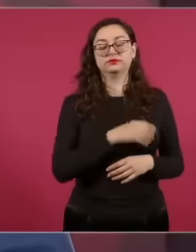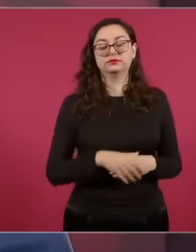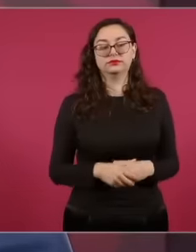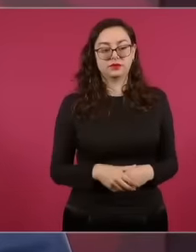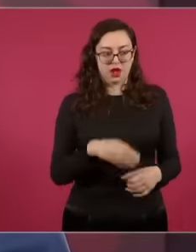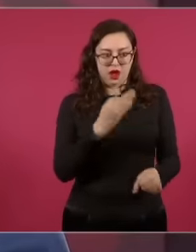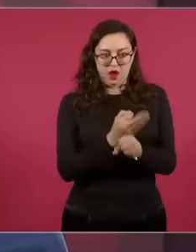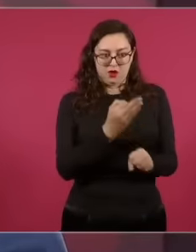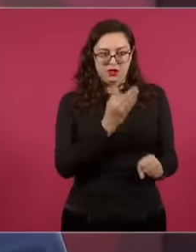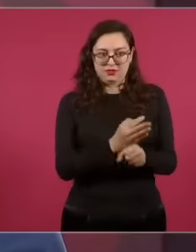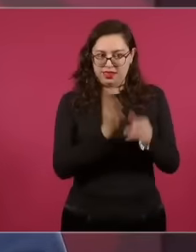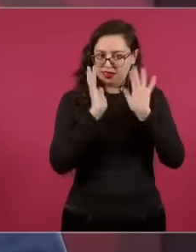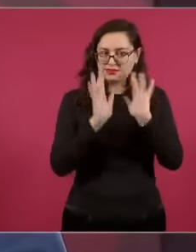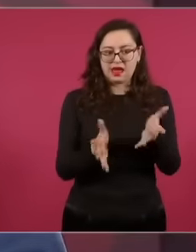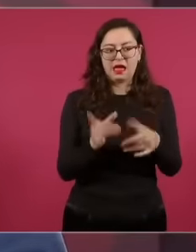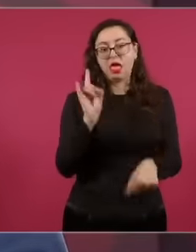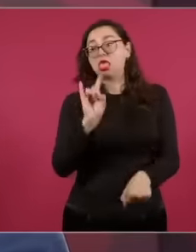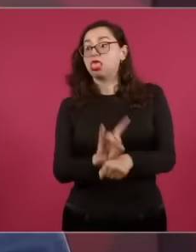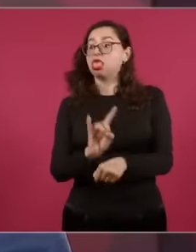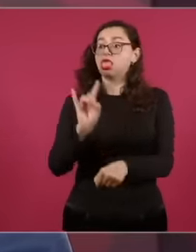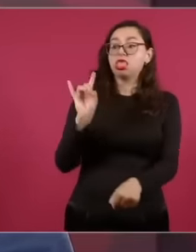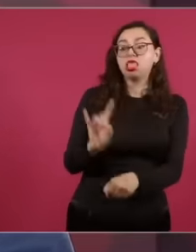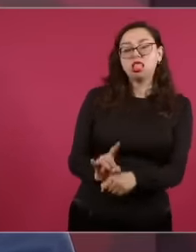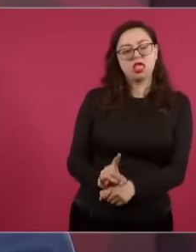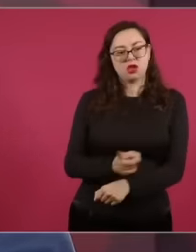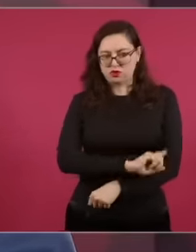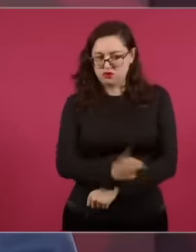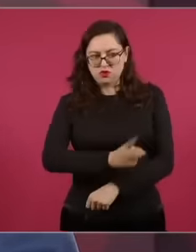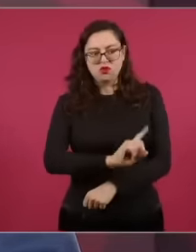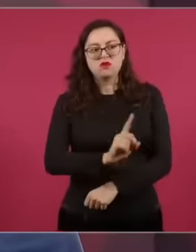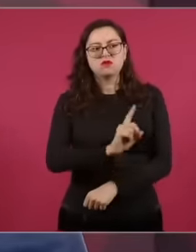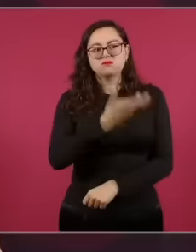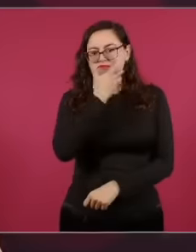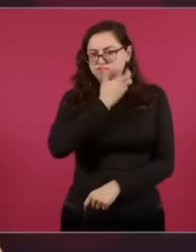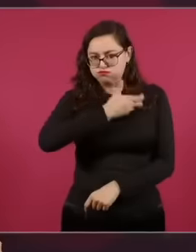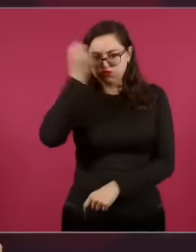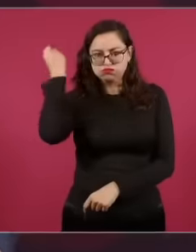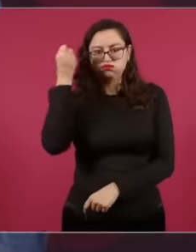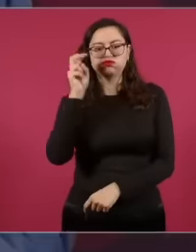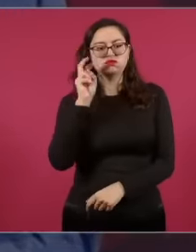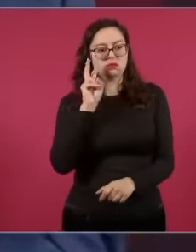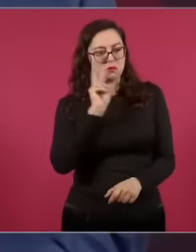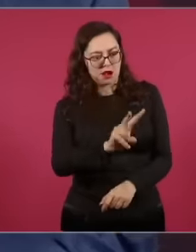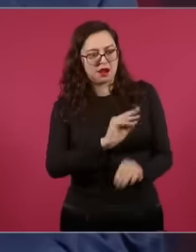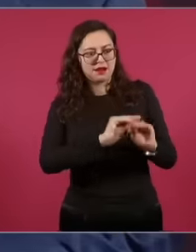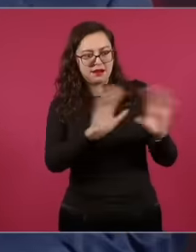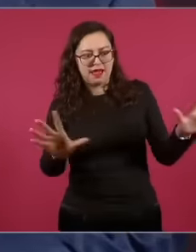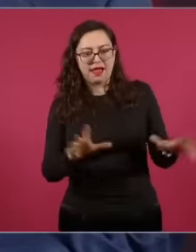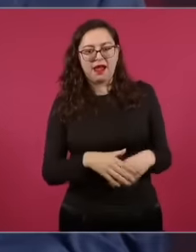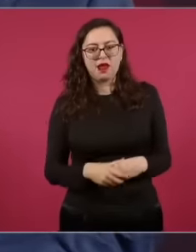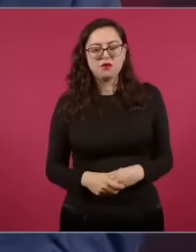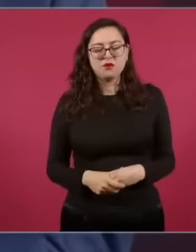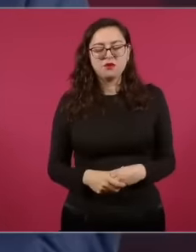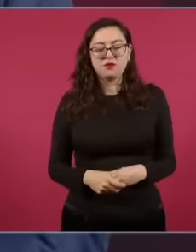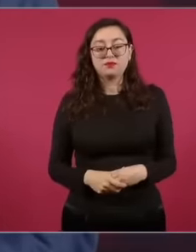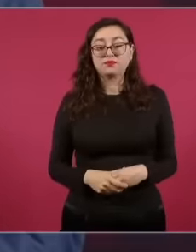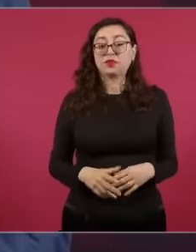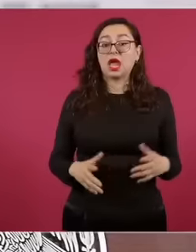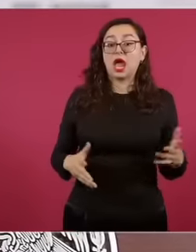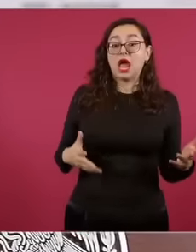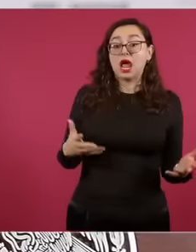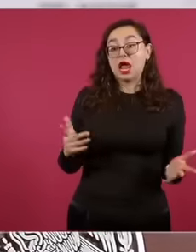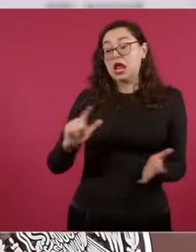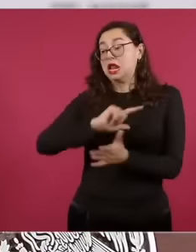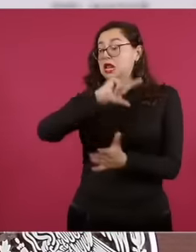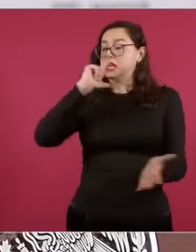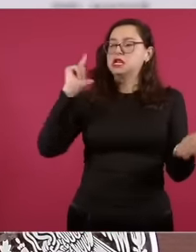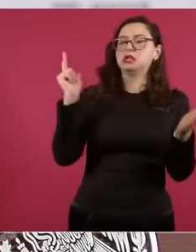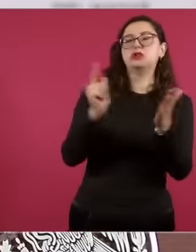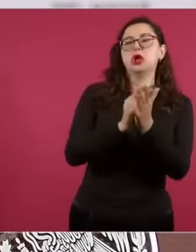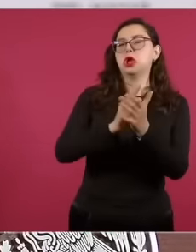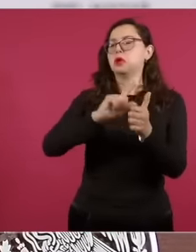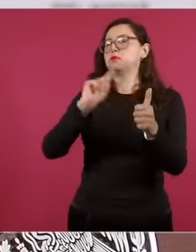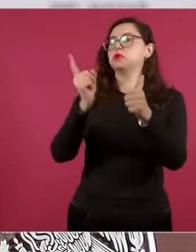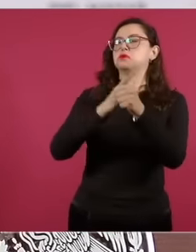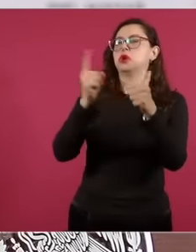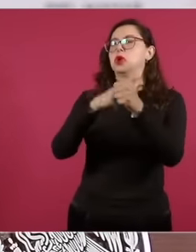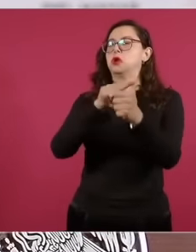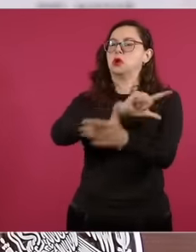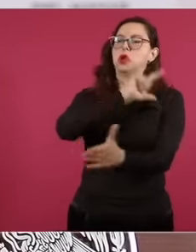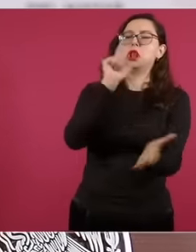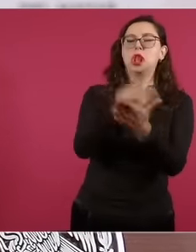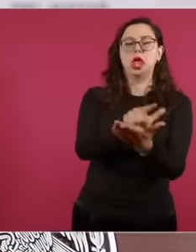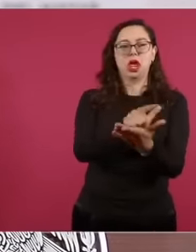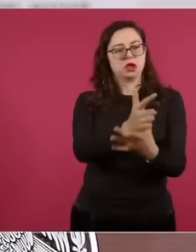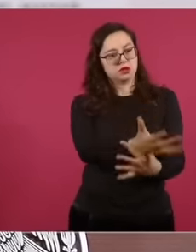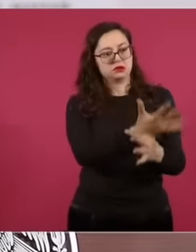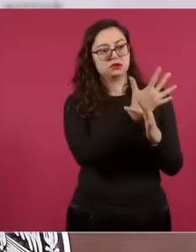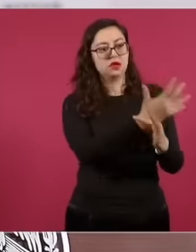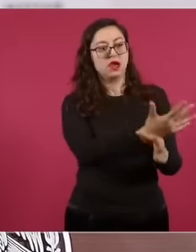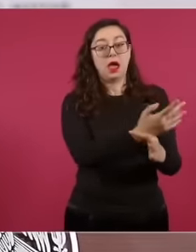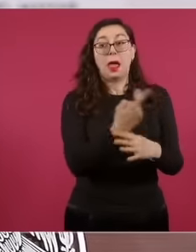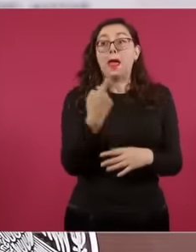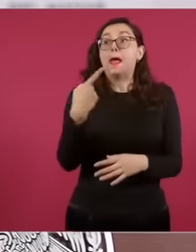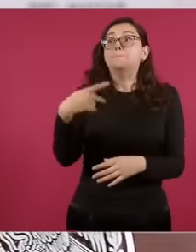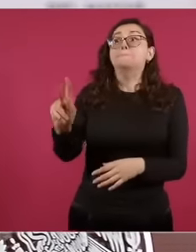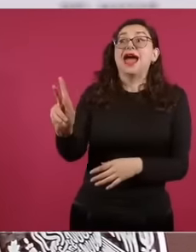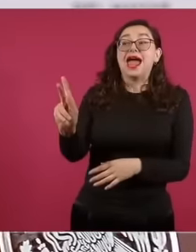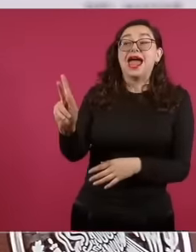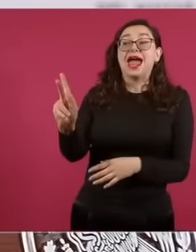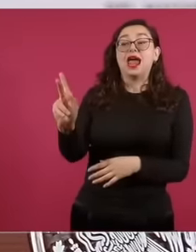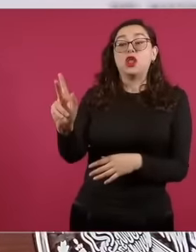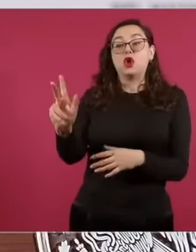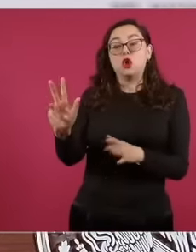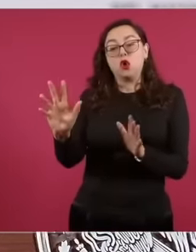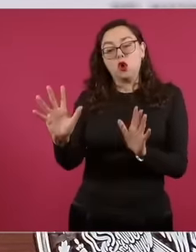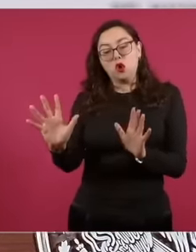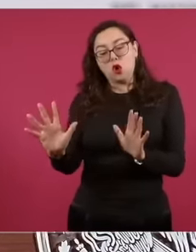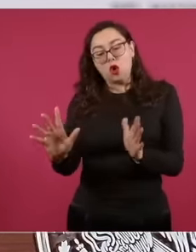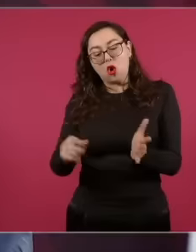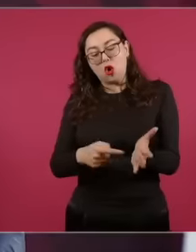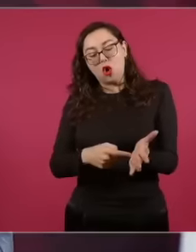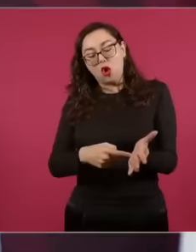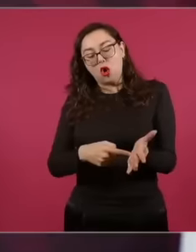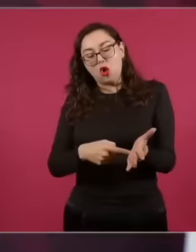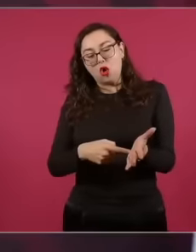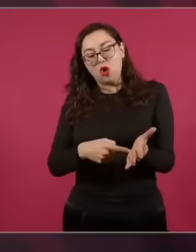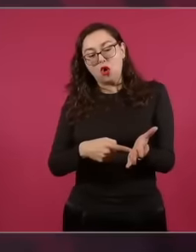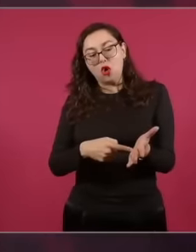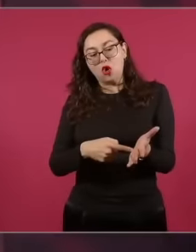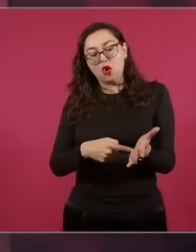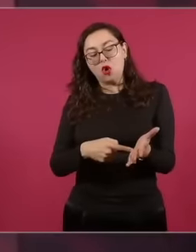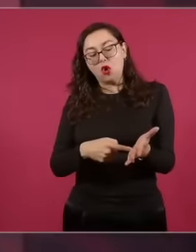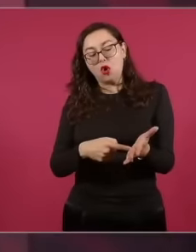definitions nothing of that this the law is the law Ah but I want in my compadre's oxen